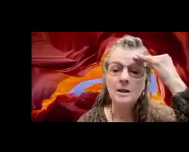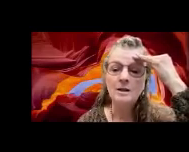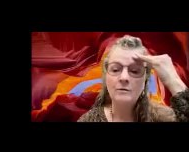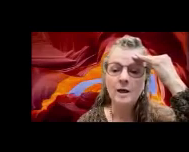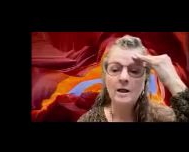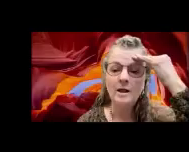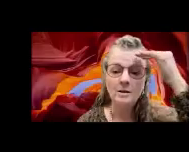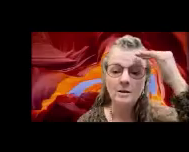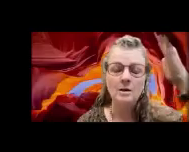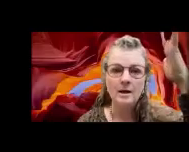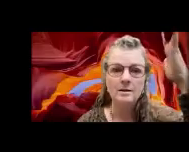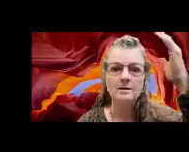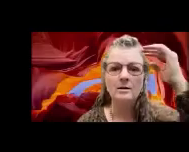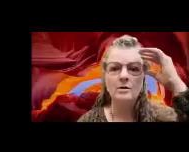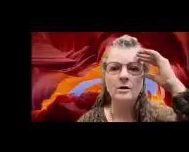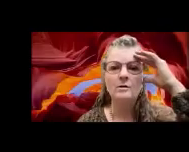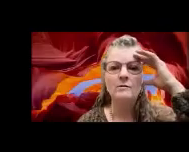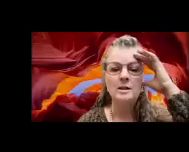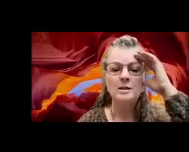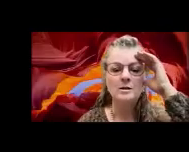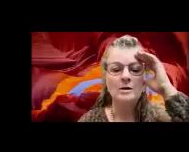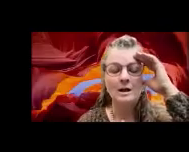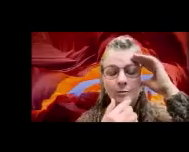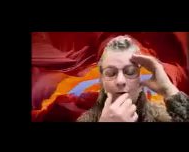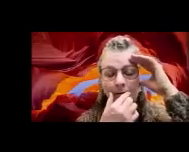identified. So yes, early intervention is going to help